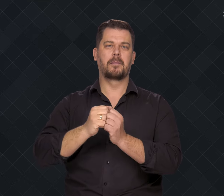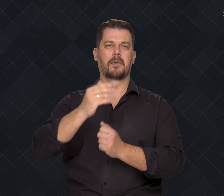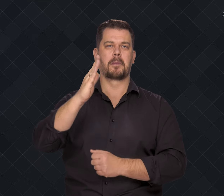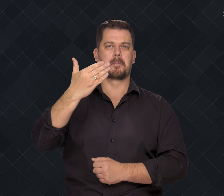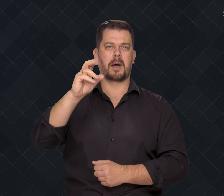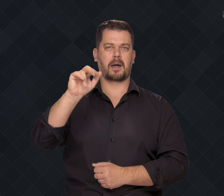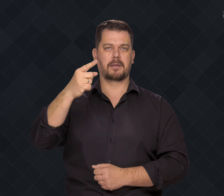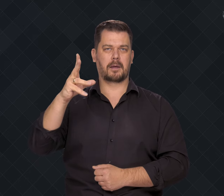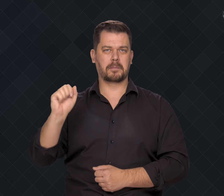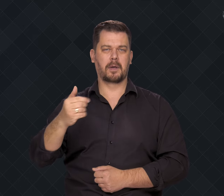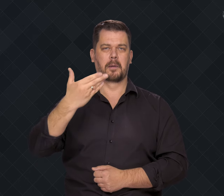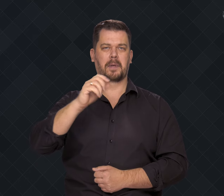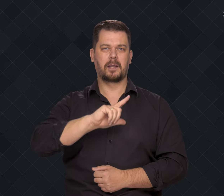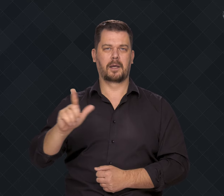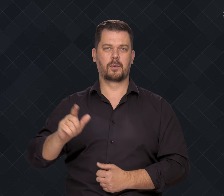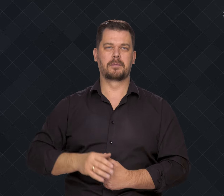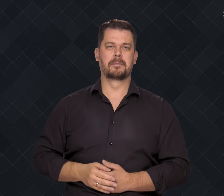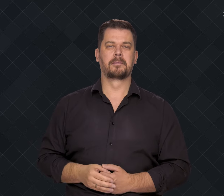macadamia nut oil, almond oil.